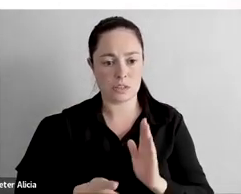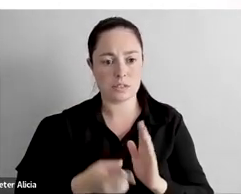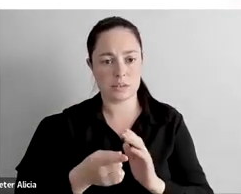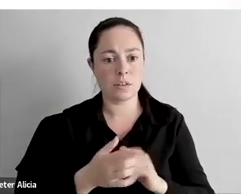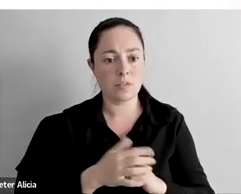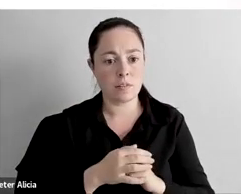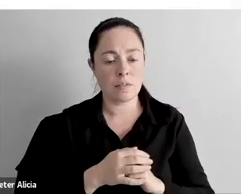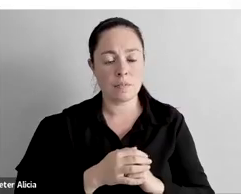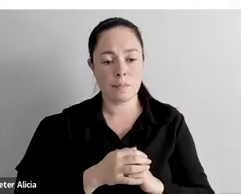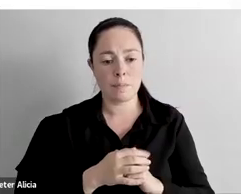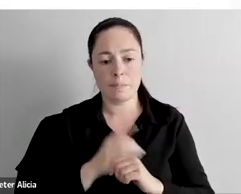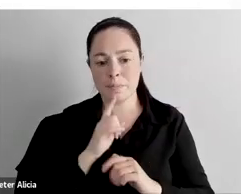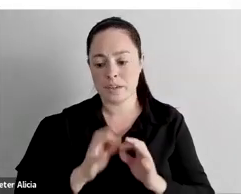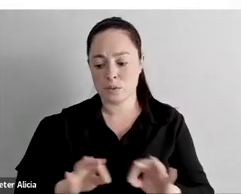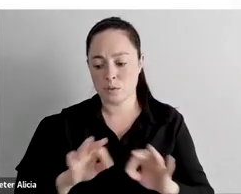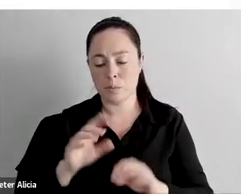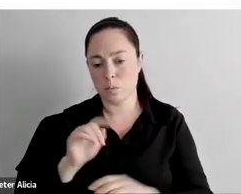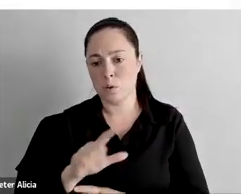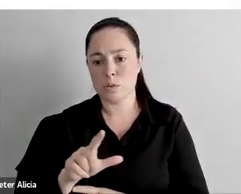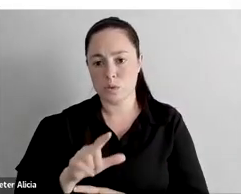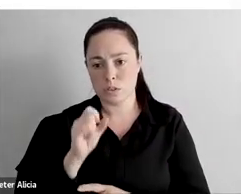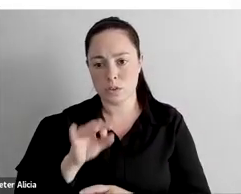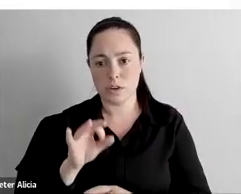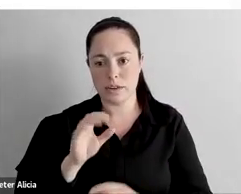really important tool if you want to look up and